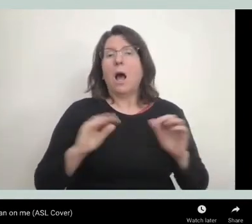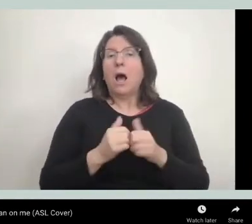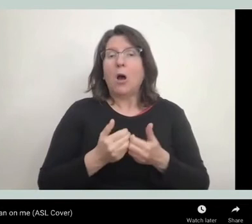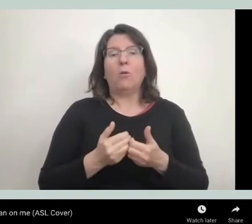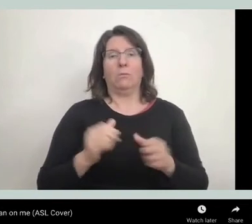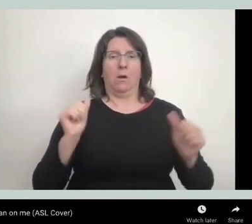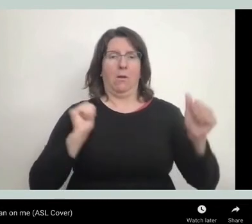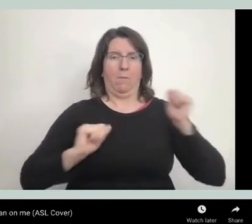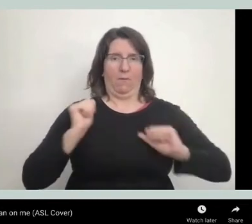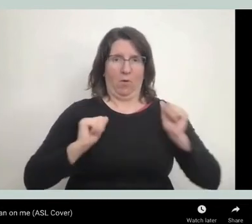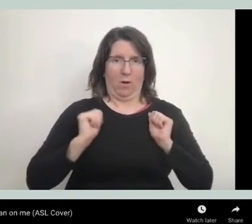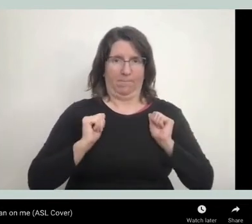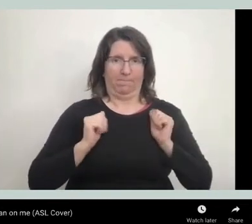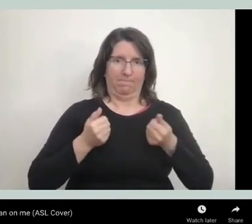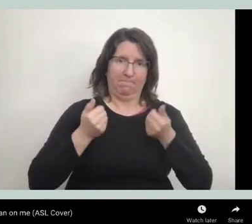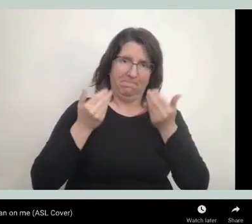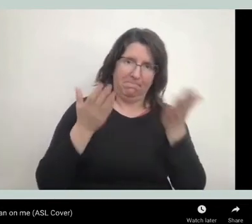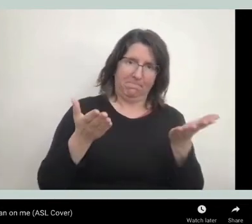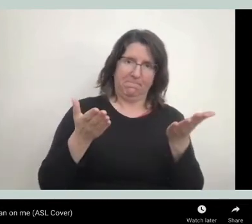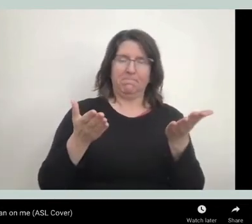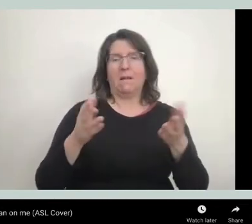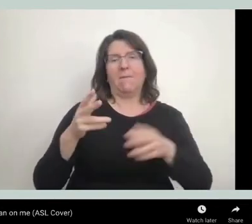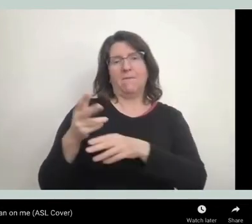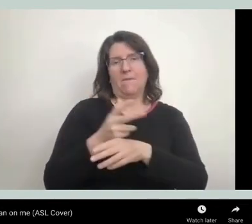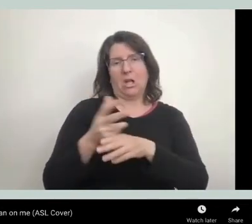Then we filmed the students signing their lines.